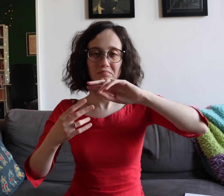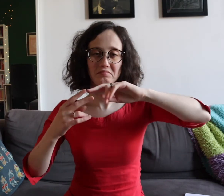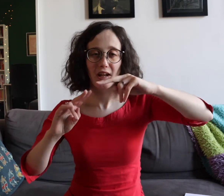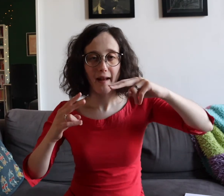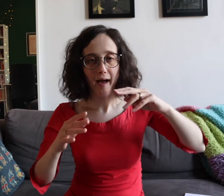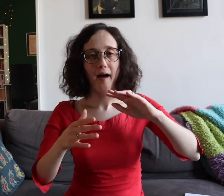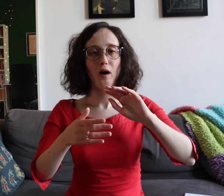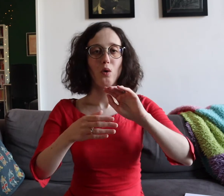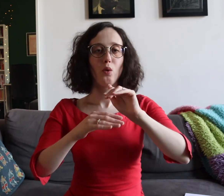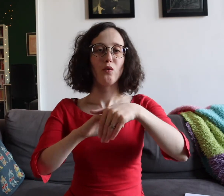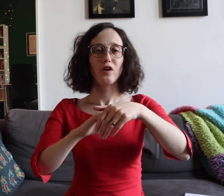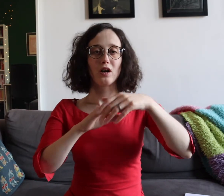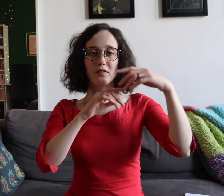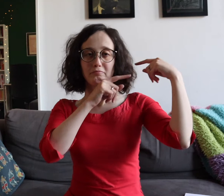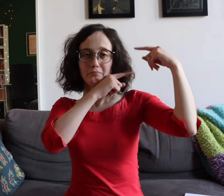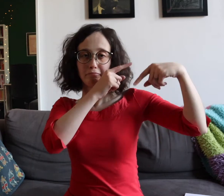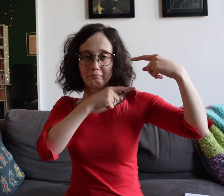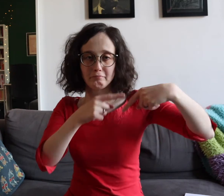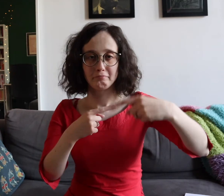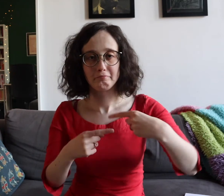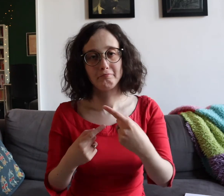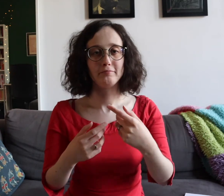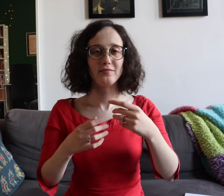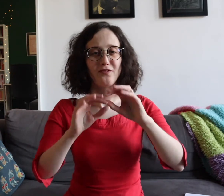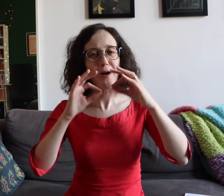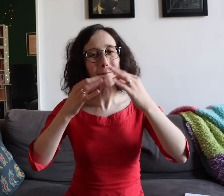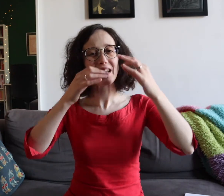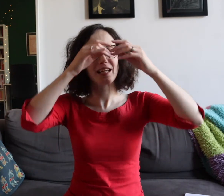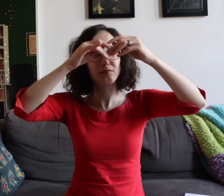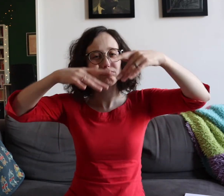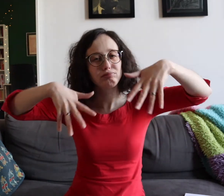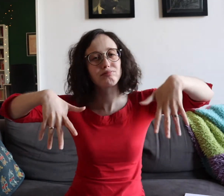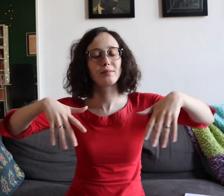DNA, evolution, the family structure.